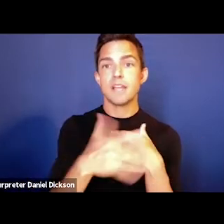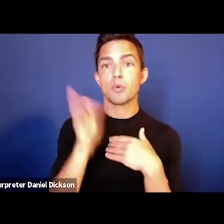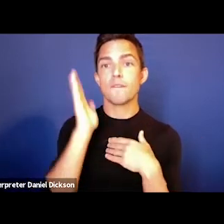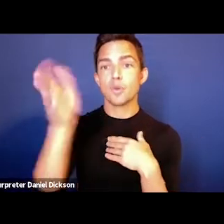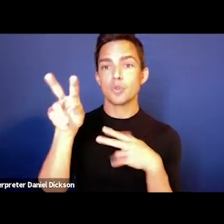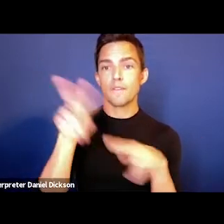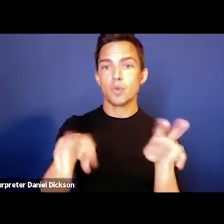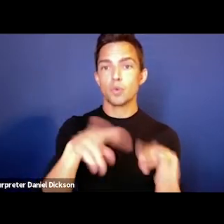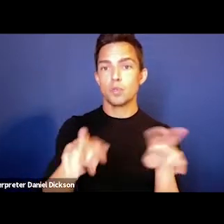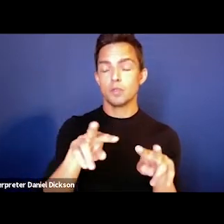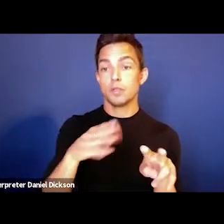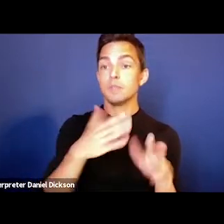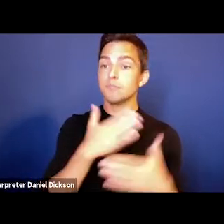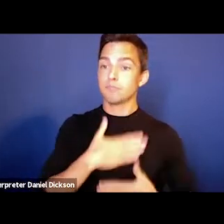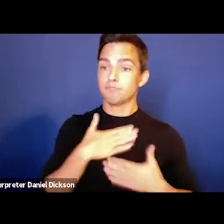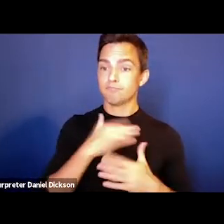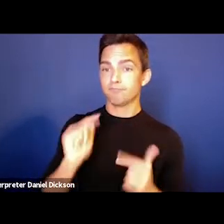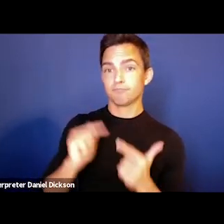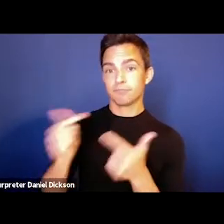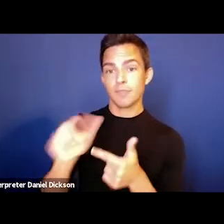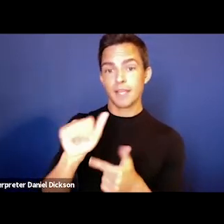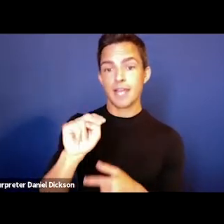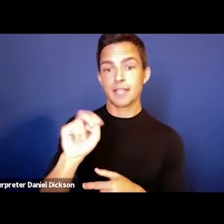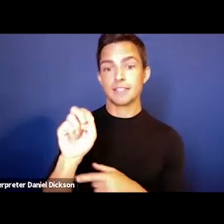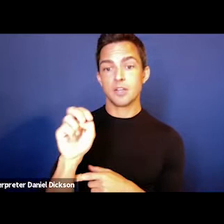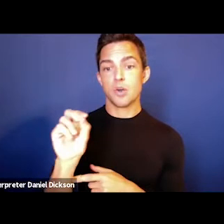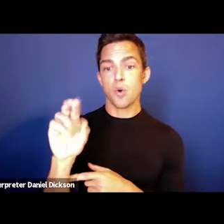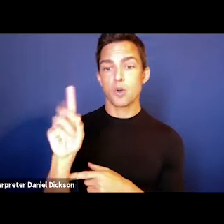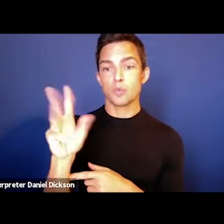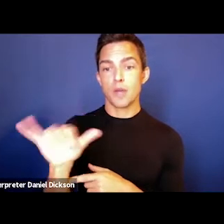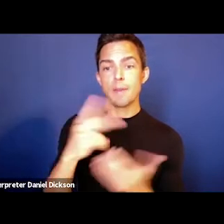It is now my pleasure to turn the call over to Anne Ordway, Program Specialist at the National